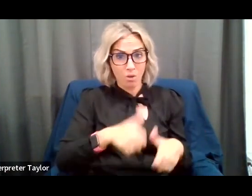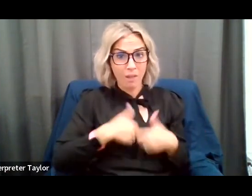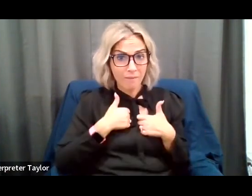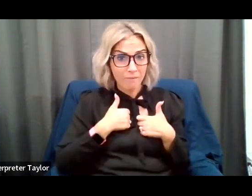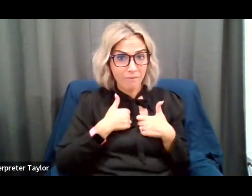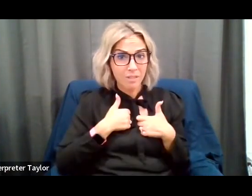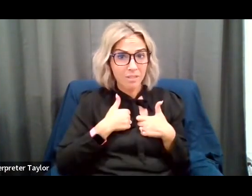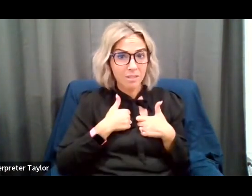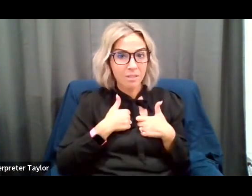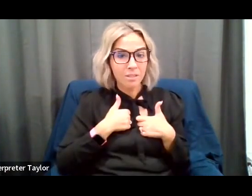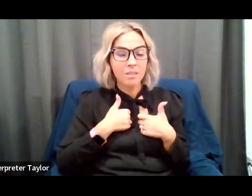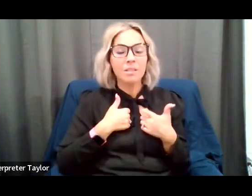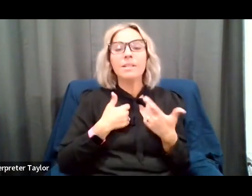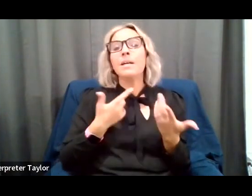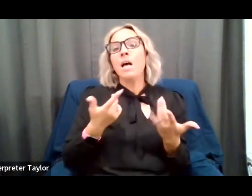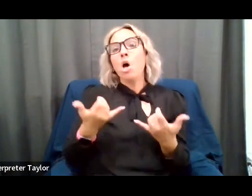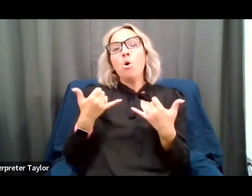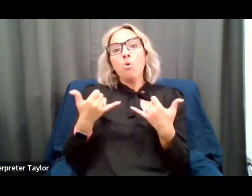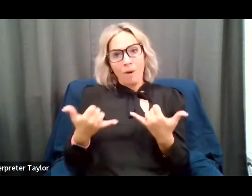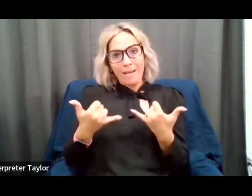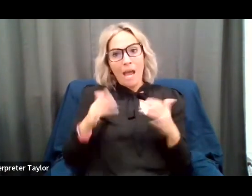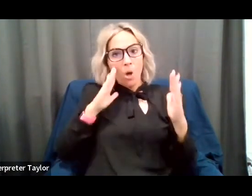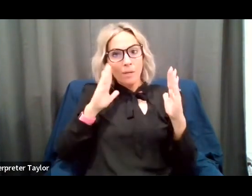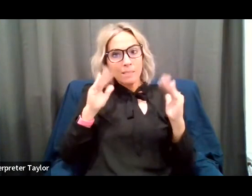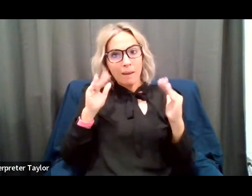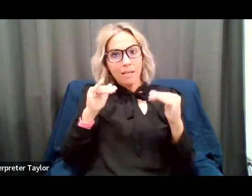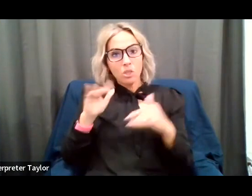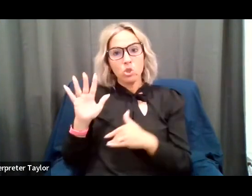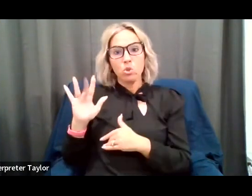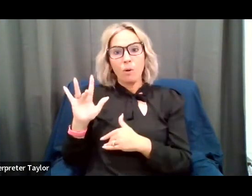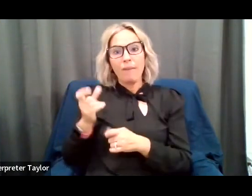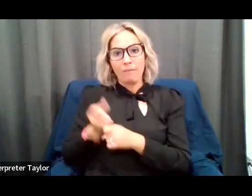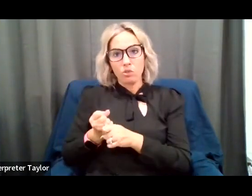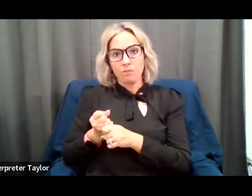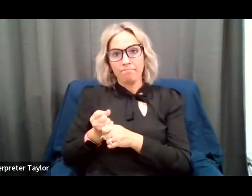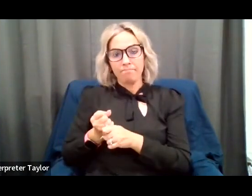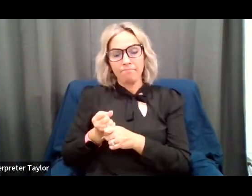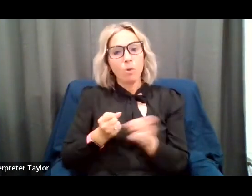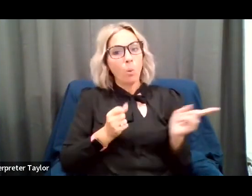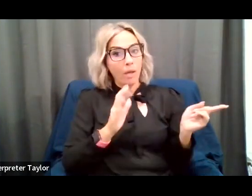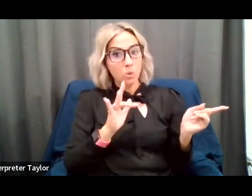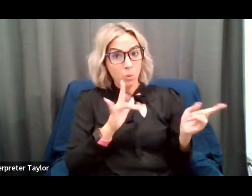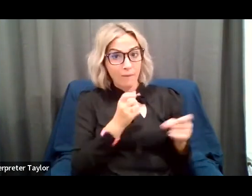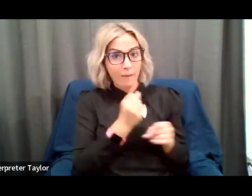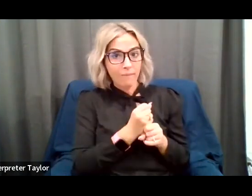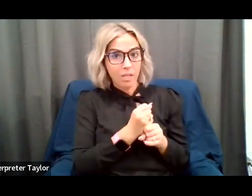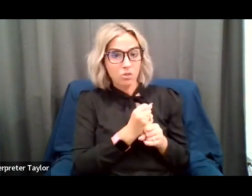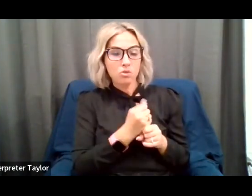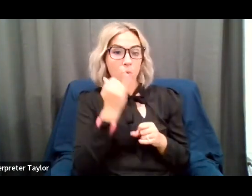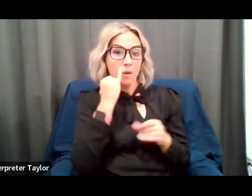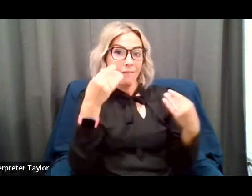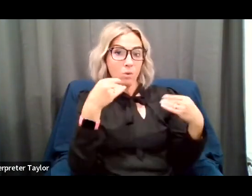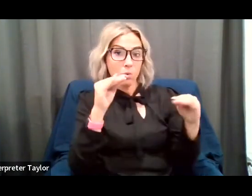Um, right now the expectation is 25 years. 25 years. Let's say you sell one tomorrow.